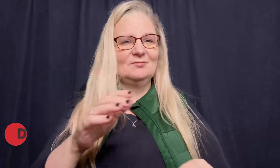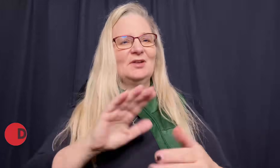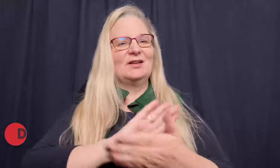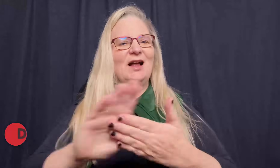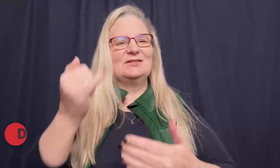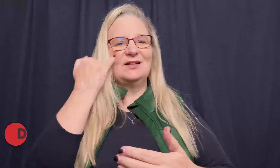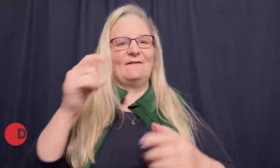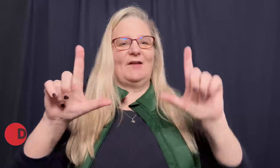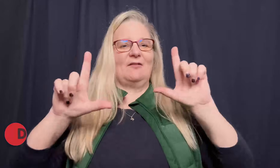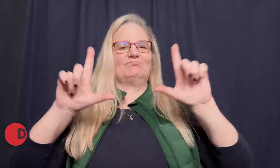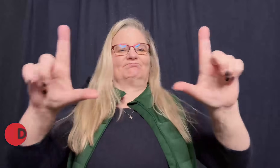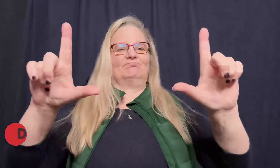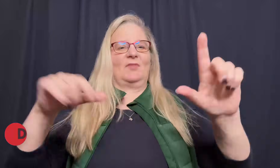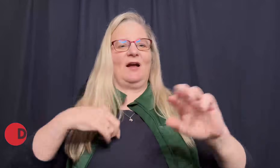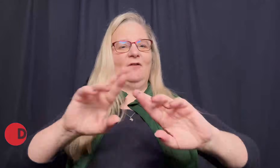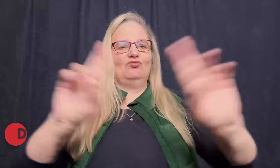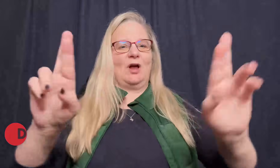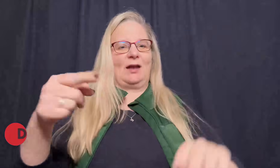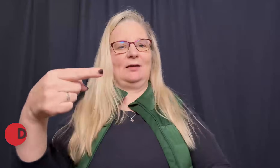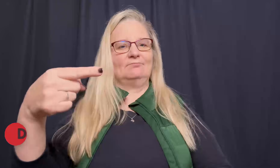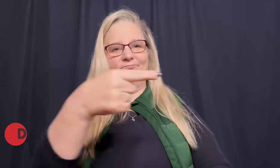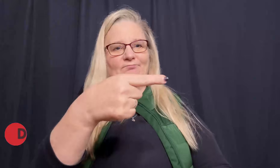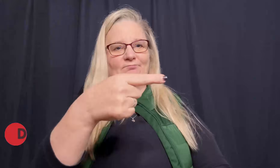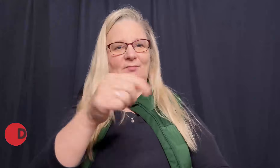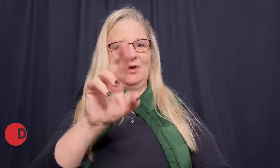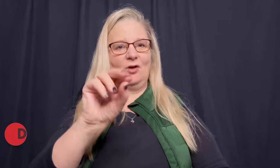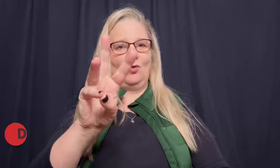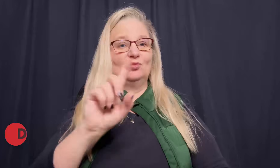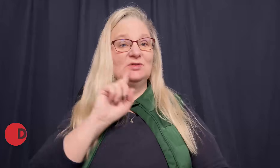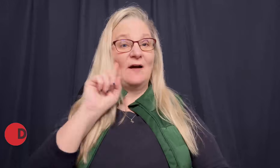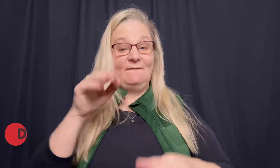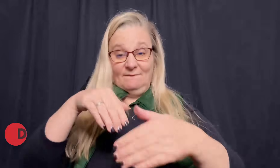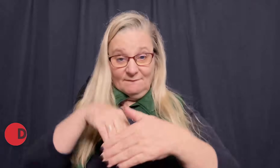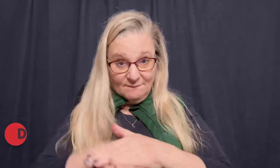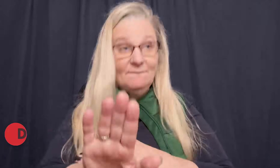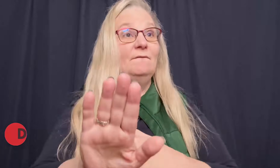It would help to have a sign with an arrow